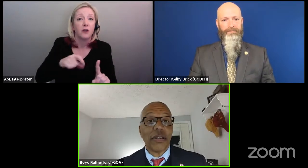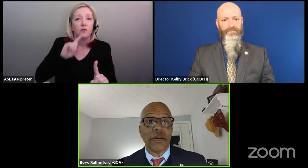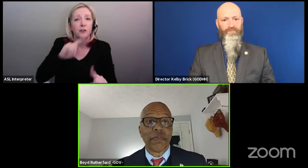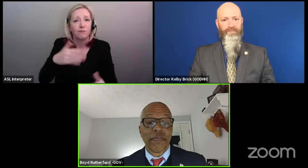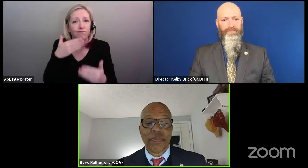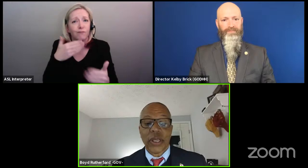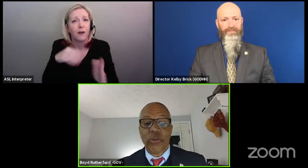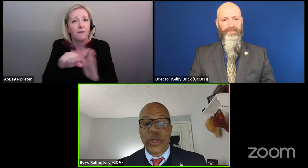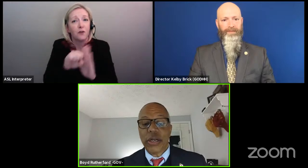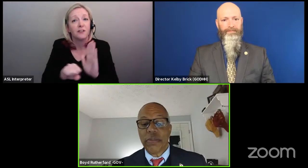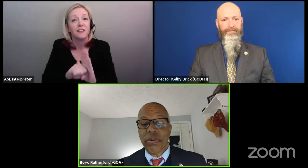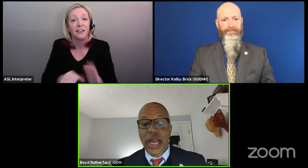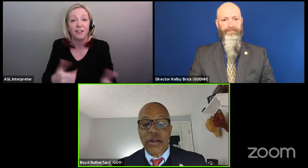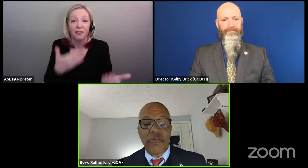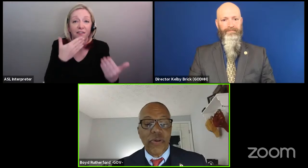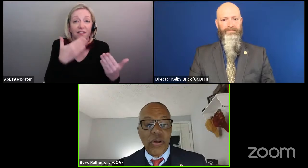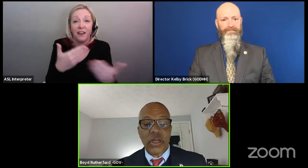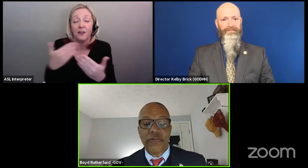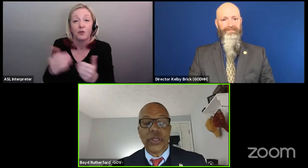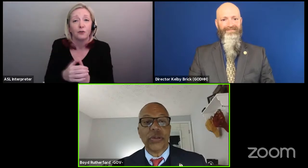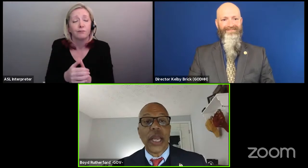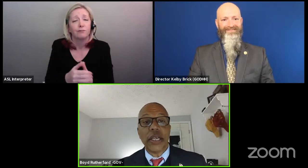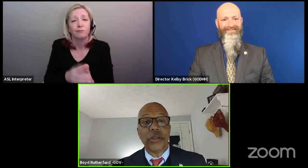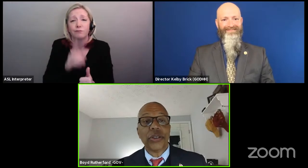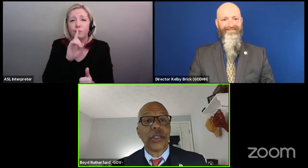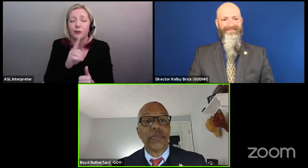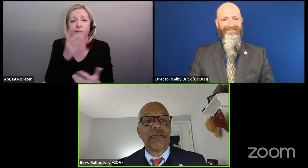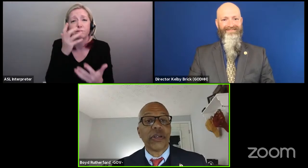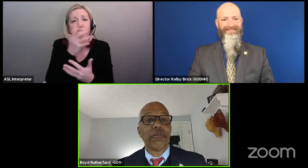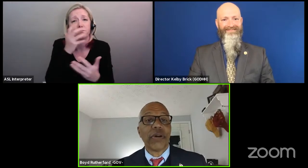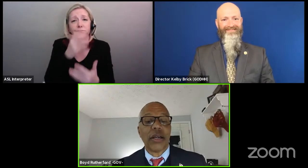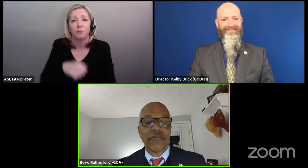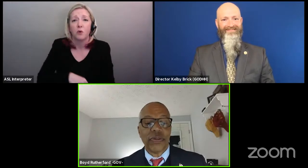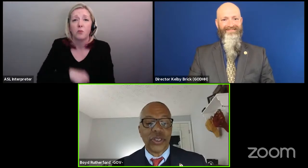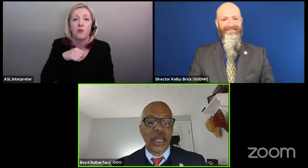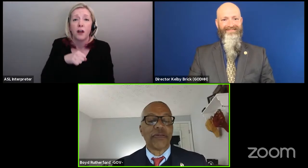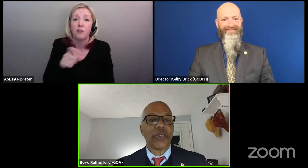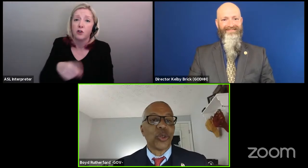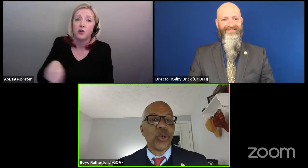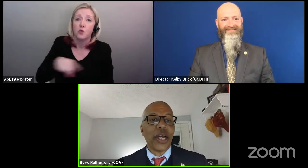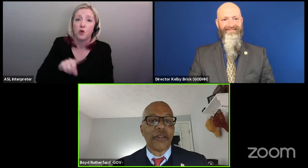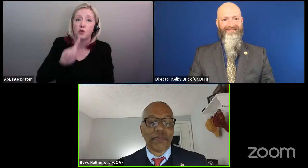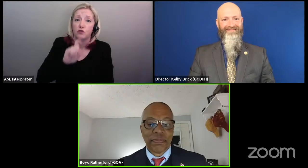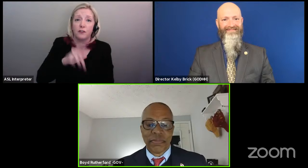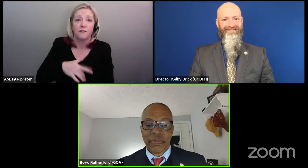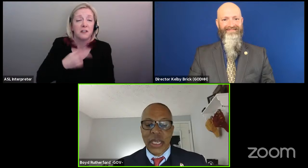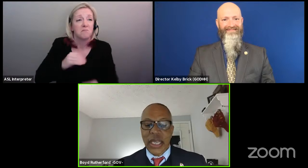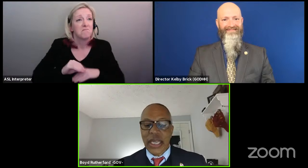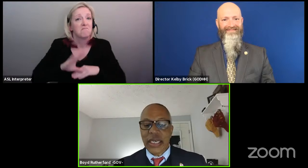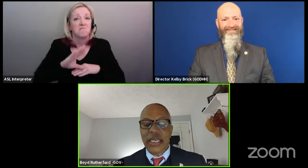you. We are proud of all of you, and you should be very proud of yourselves as well. And it